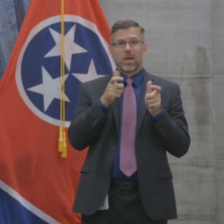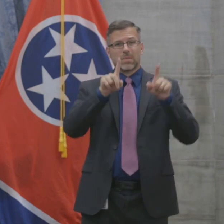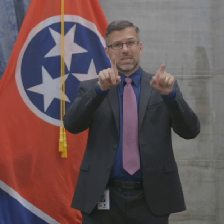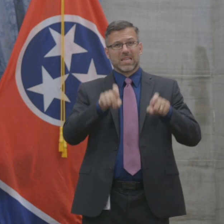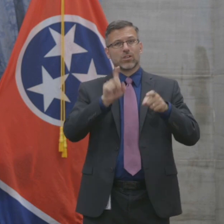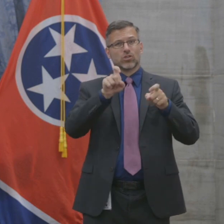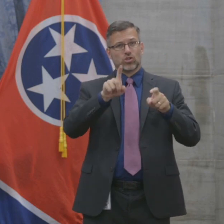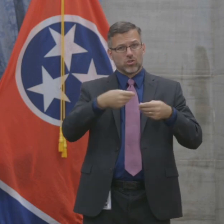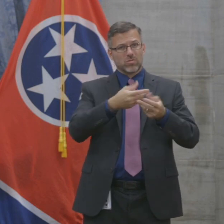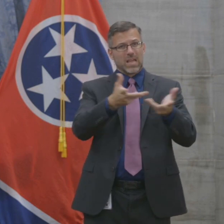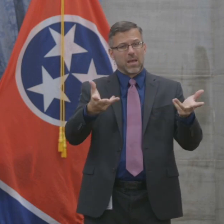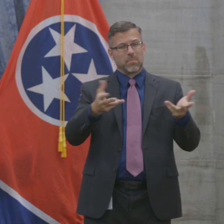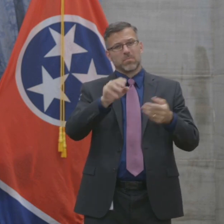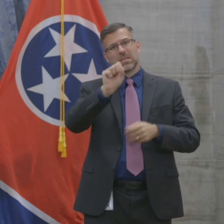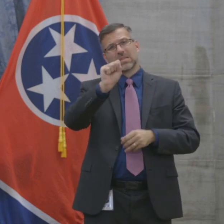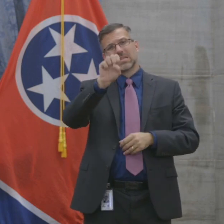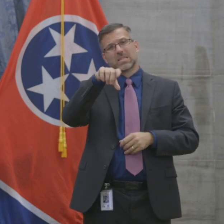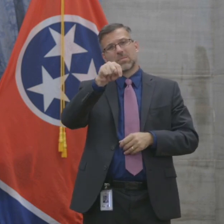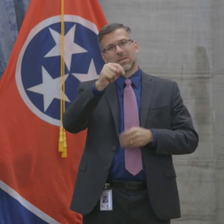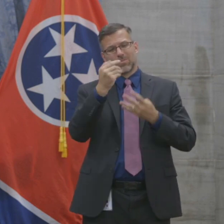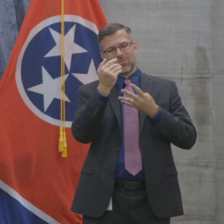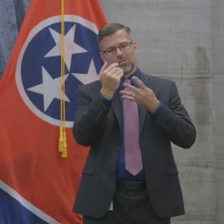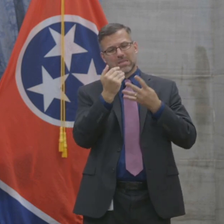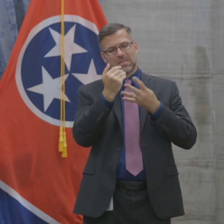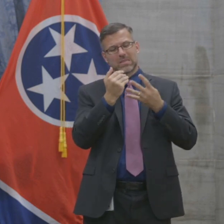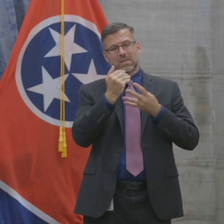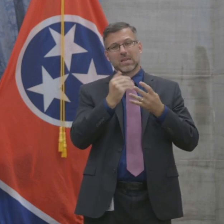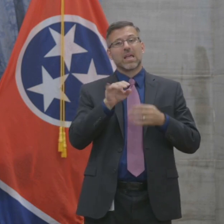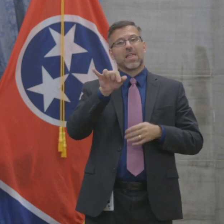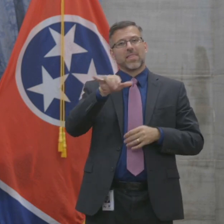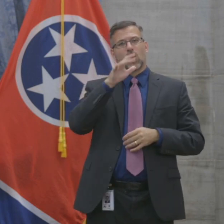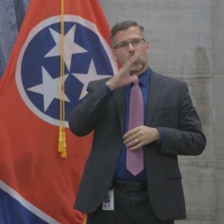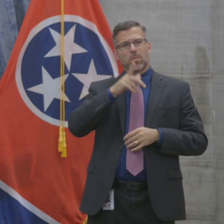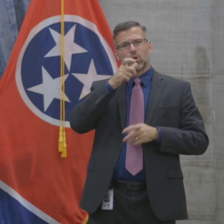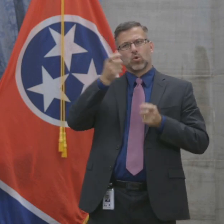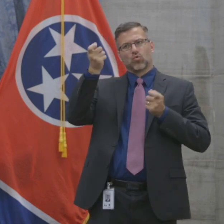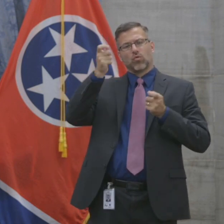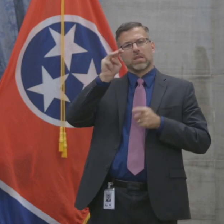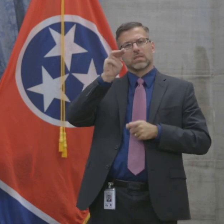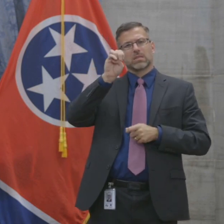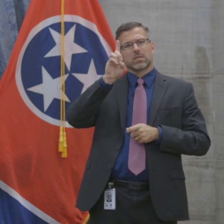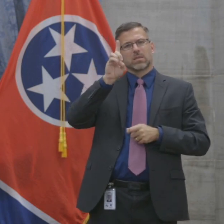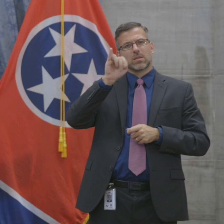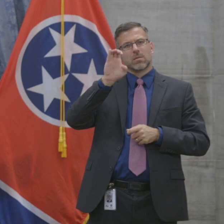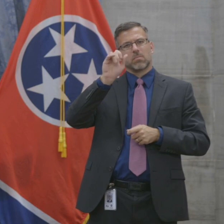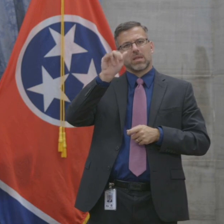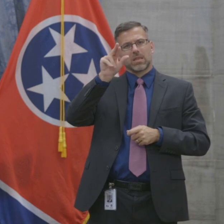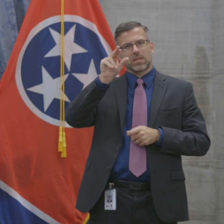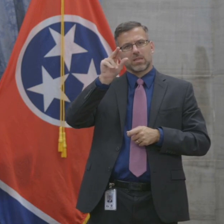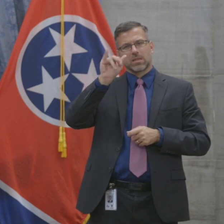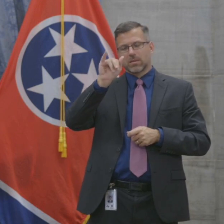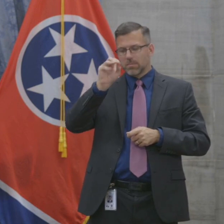not almost all of the restrictions that we have as a state come directly from CMS, the center for Medicare and